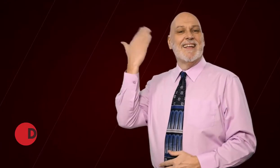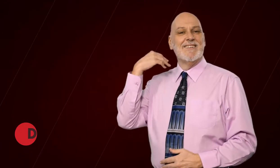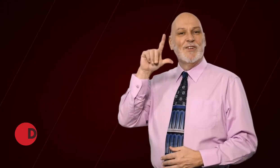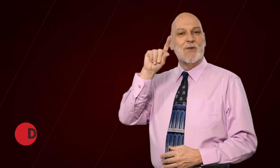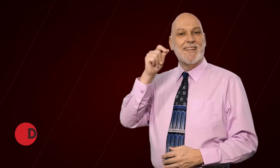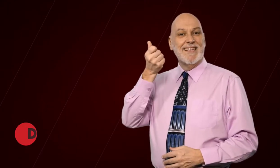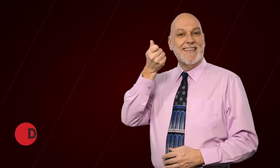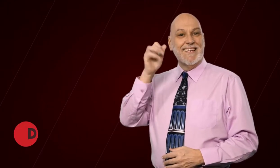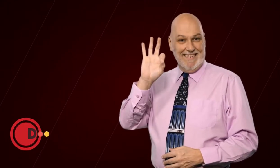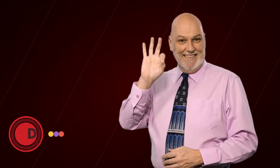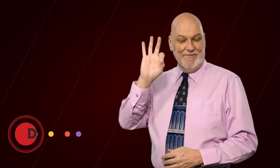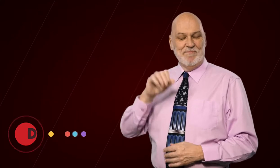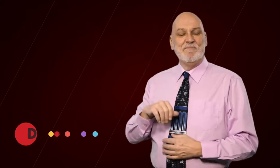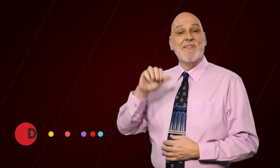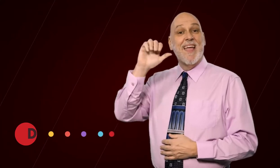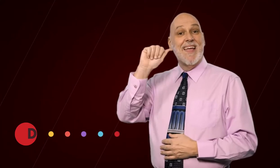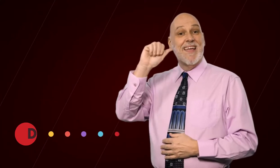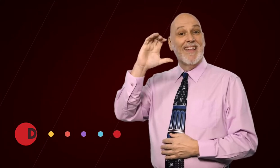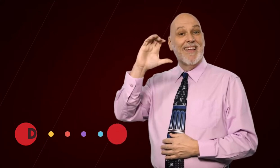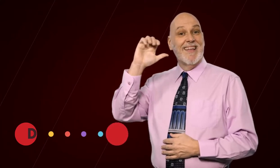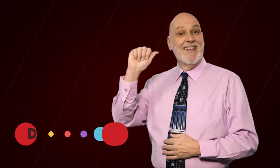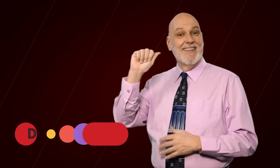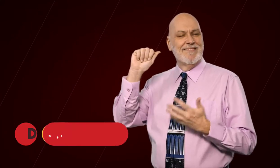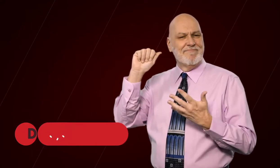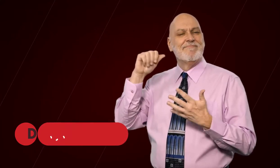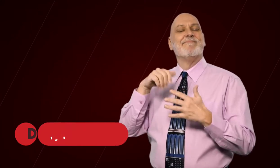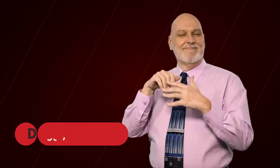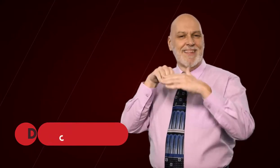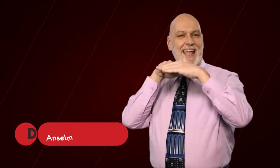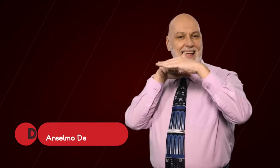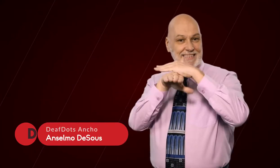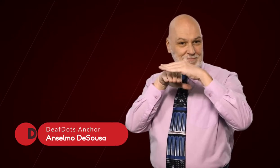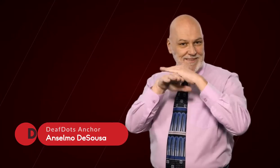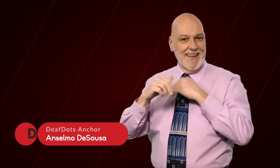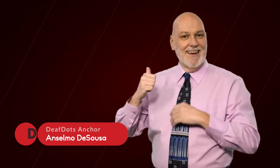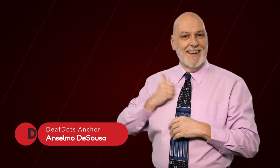[Anselmo]: Accessible Canada Act,